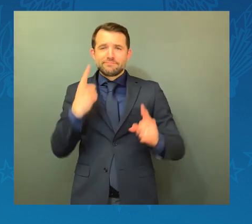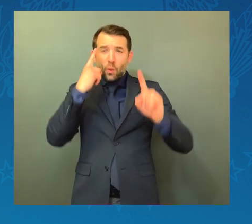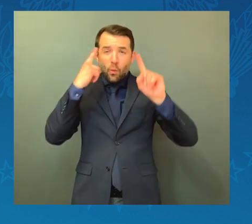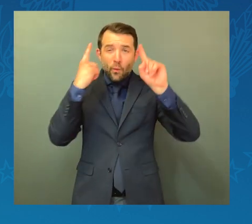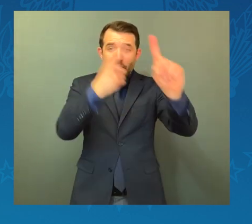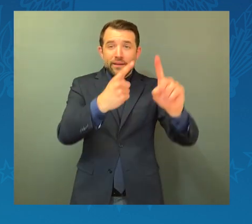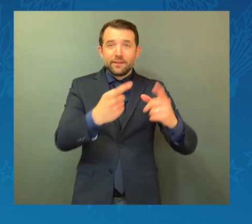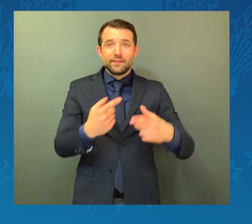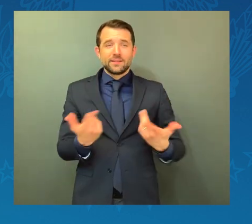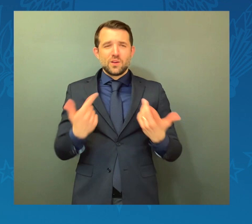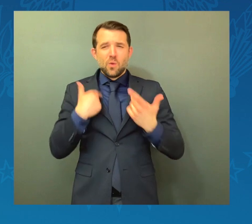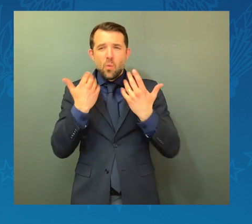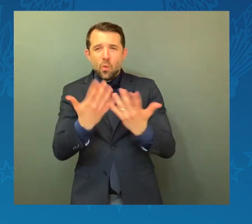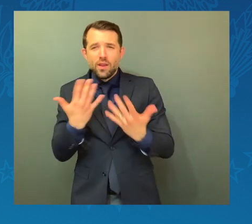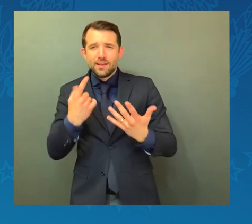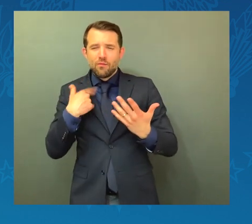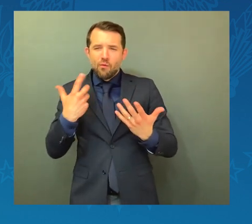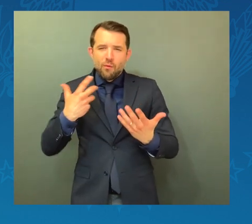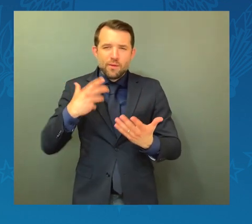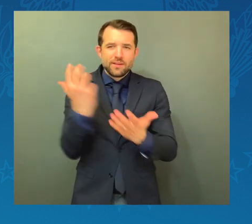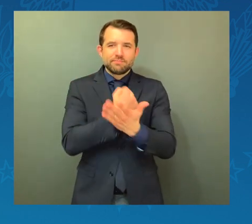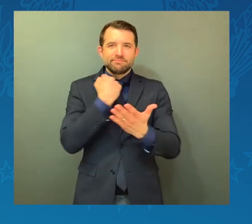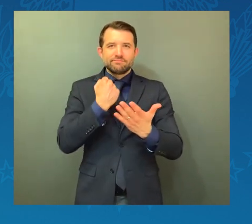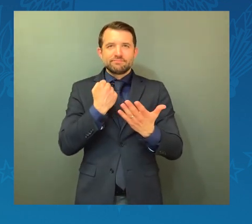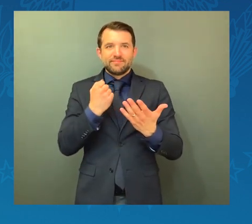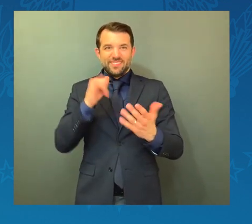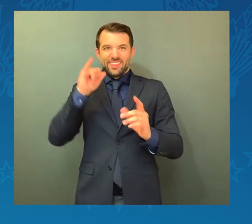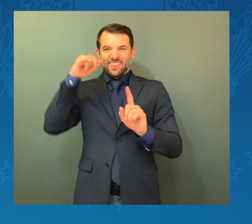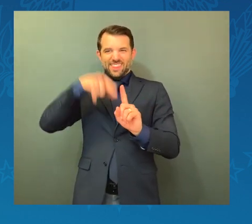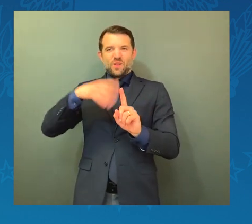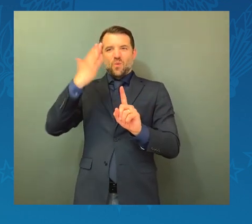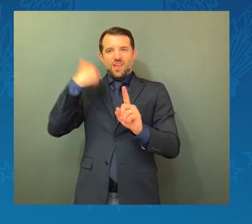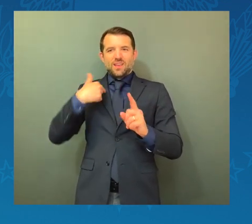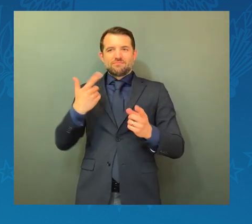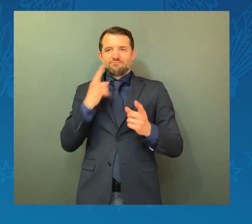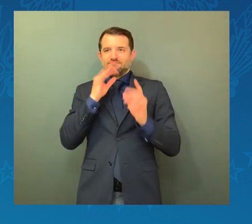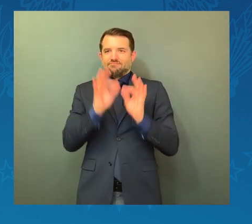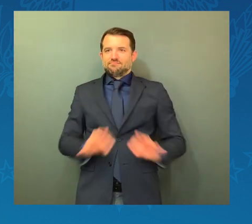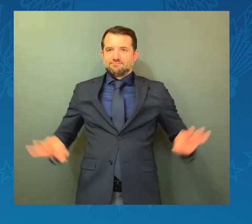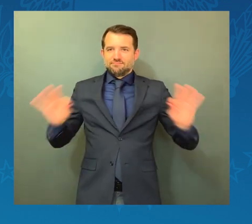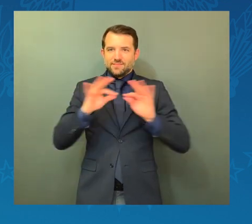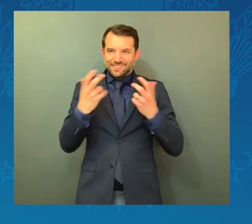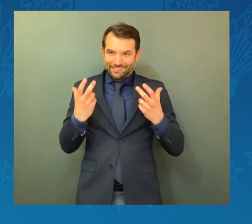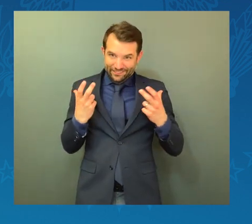That is why we invest in community lenders. And that is why we will keep working